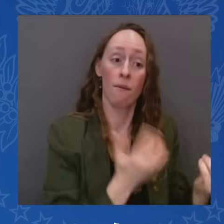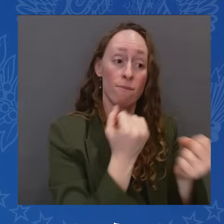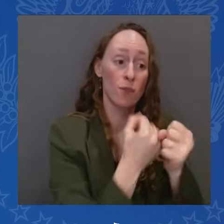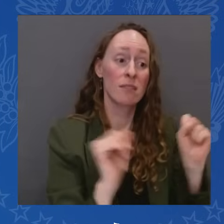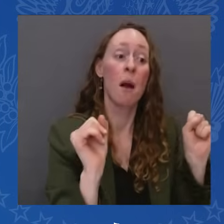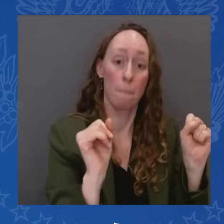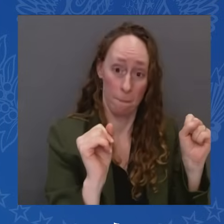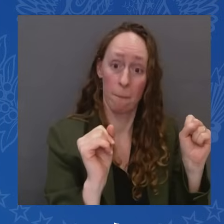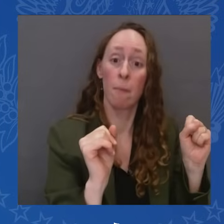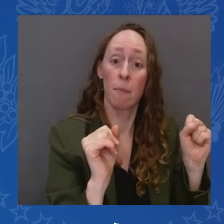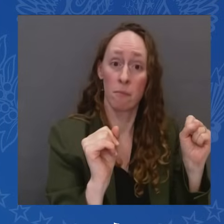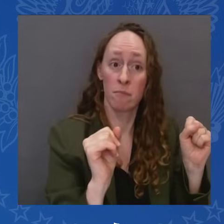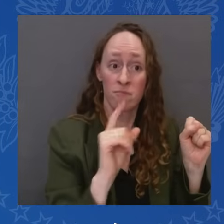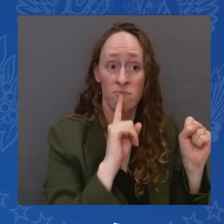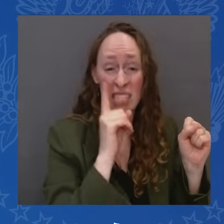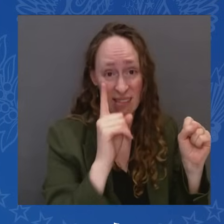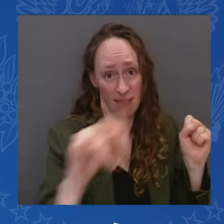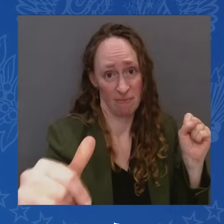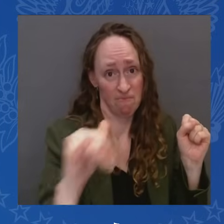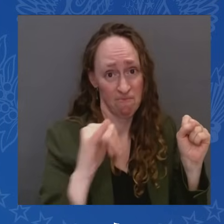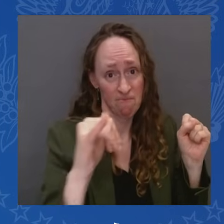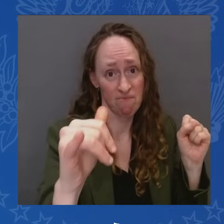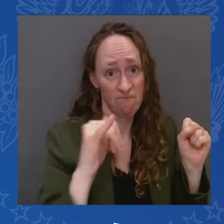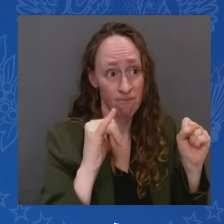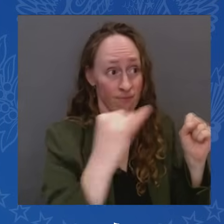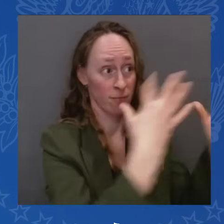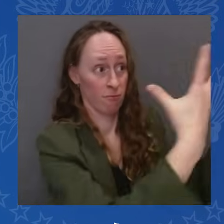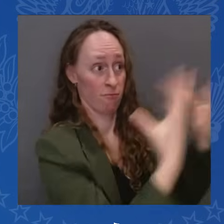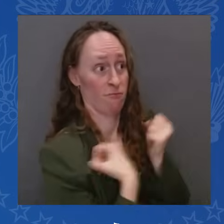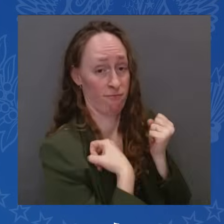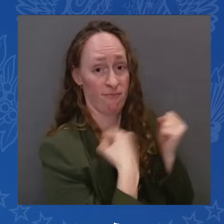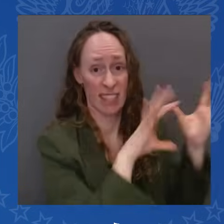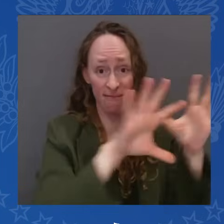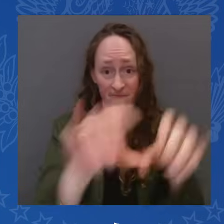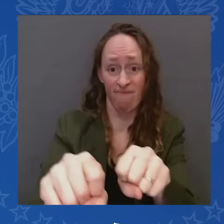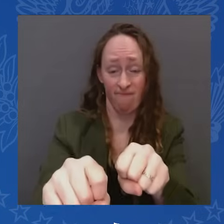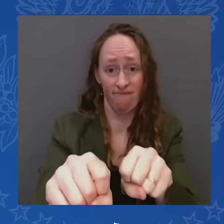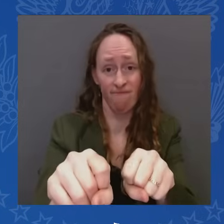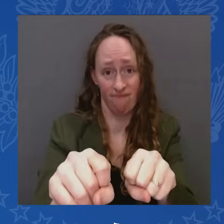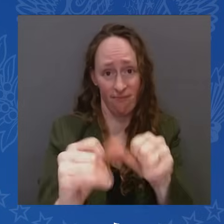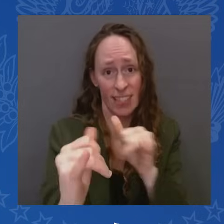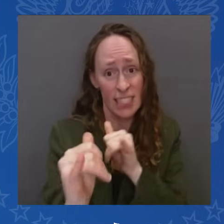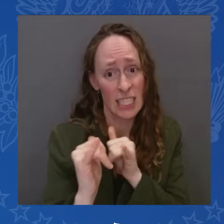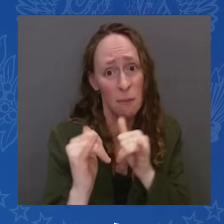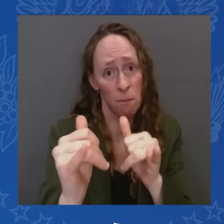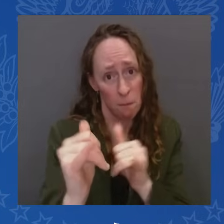not only in our hearts, not only in Ukraine, but also in Poland and Baltic states, Moldova, and others.